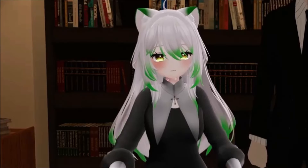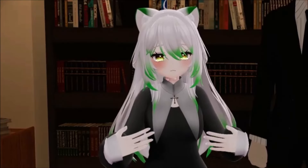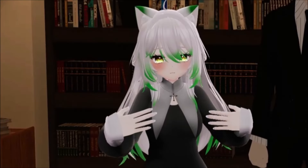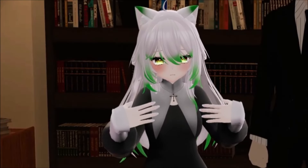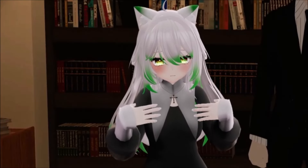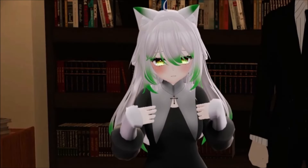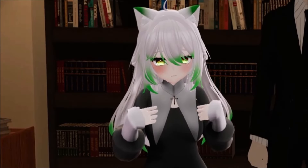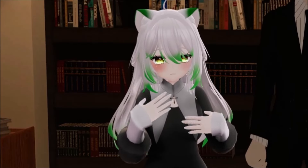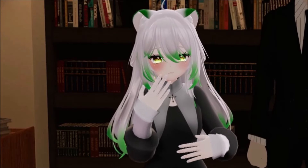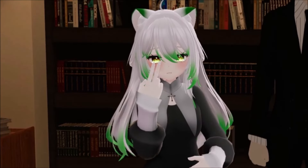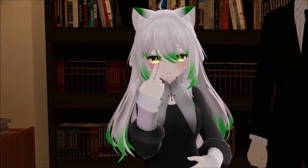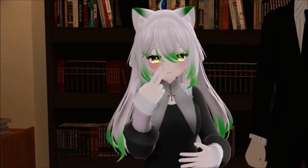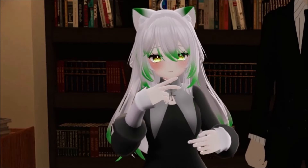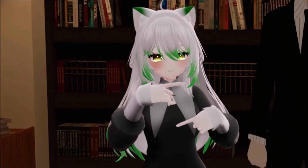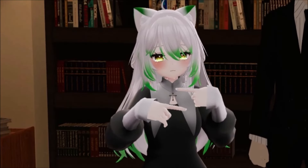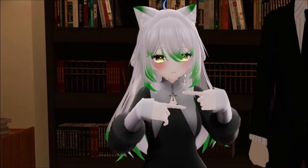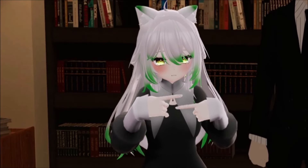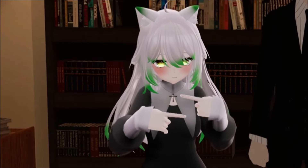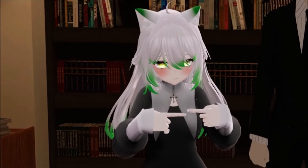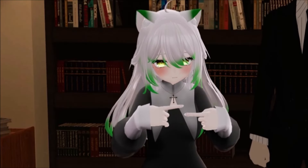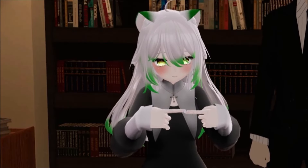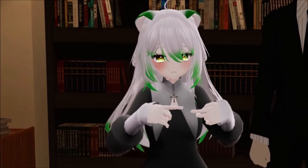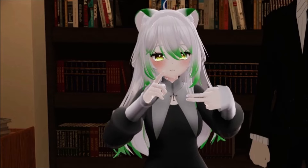(American Sign Language) There are 2 different signs